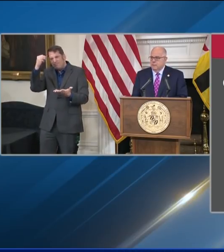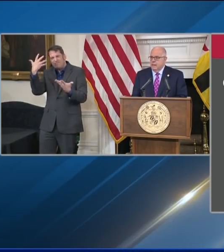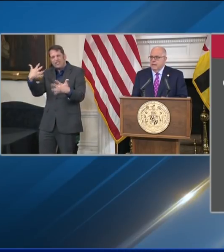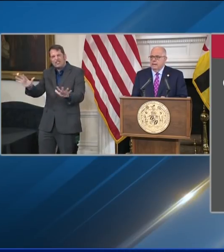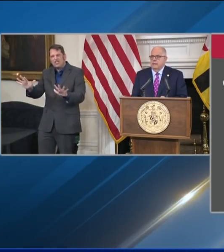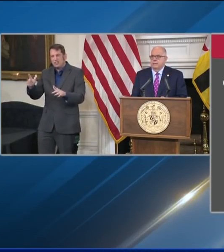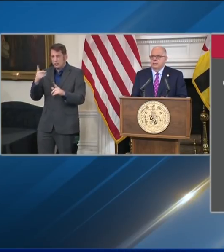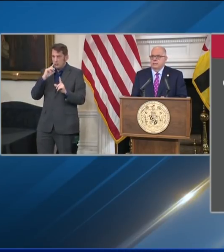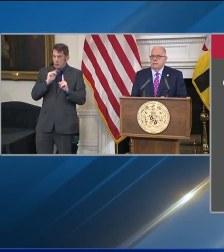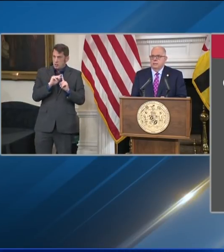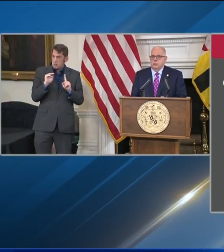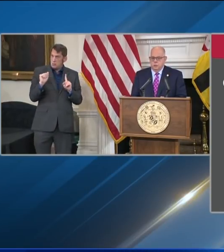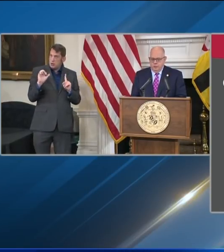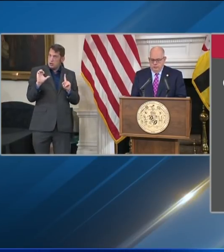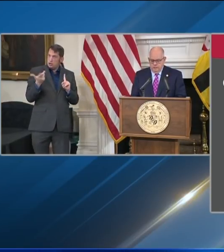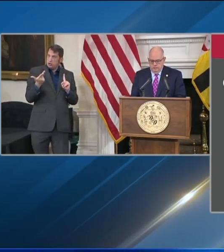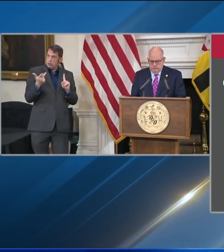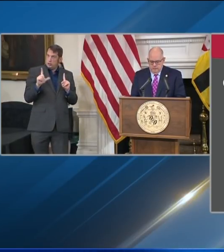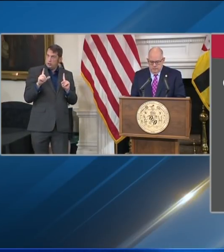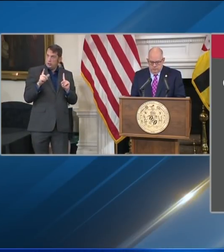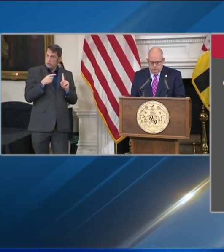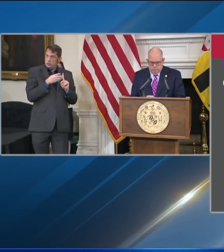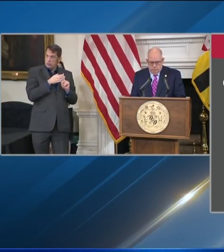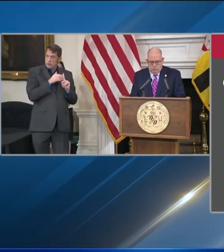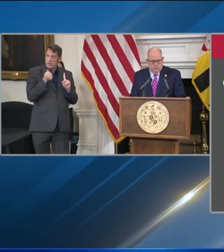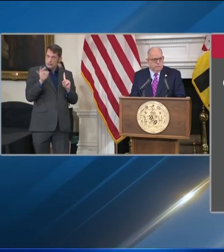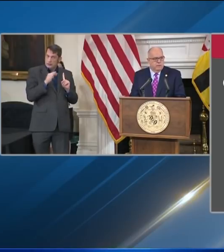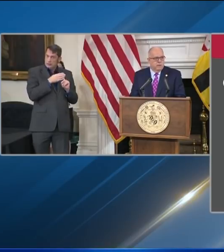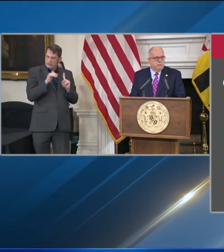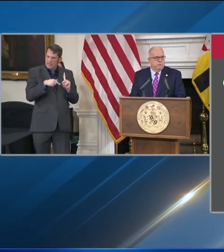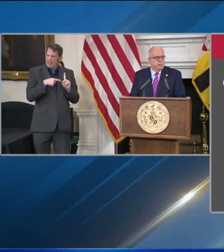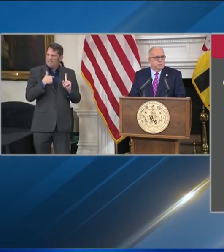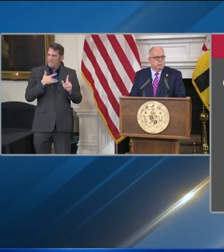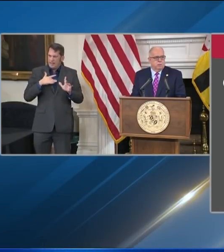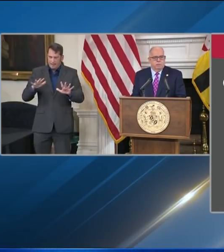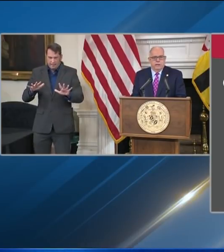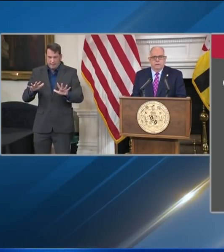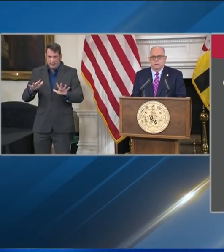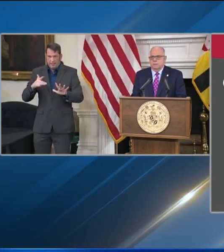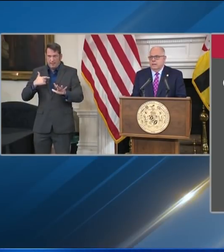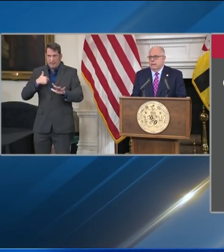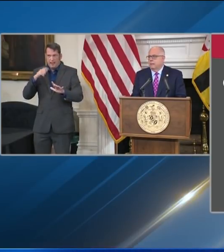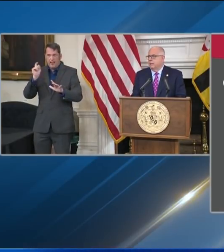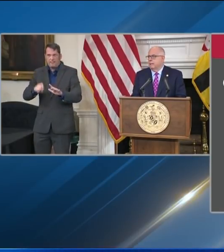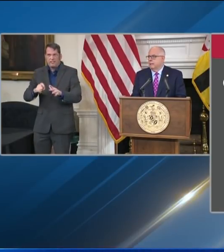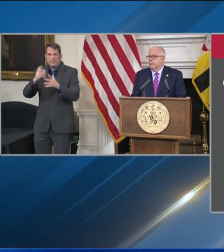BACK ON MARCH 19TH WHEN IT WAS MY SAD.